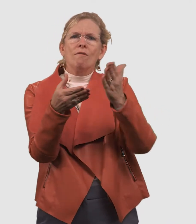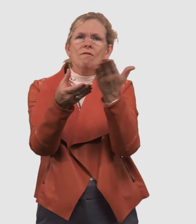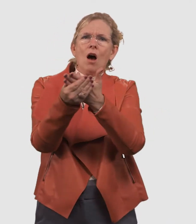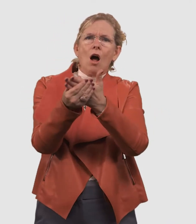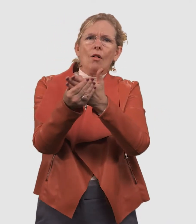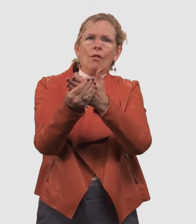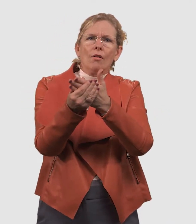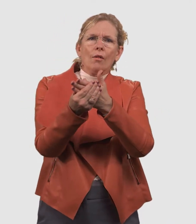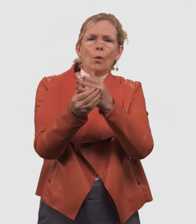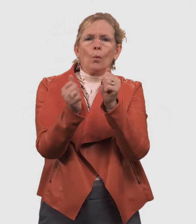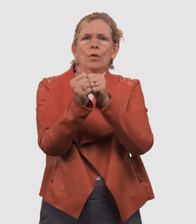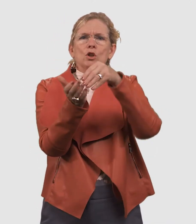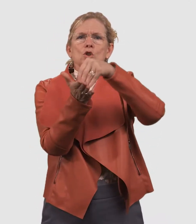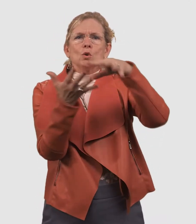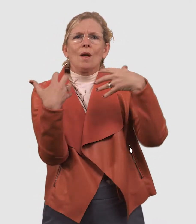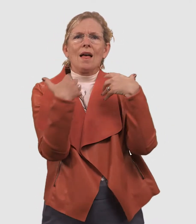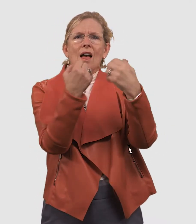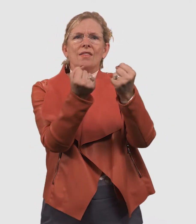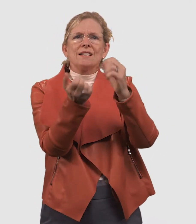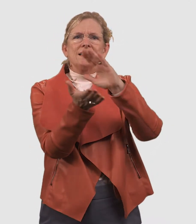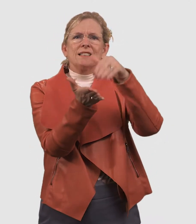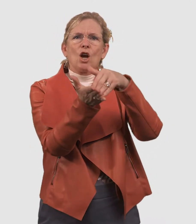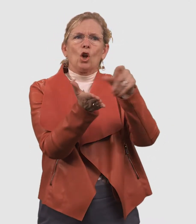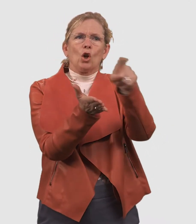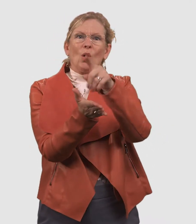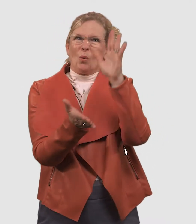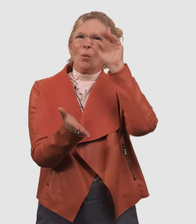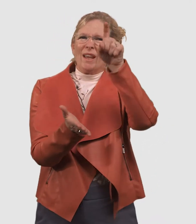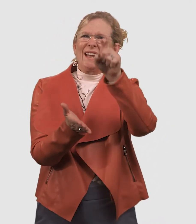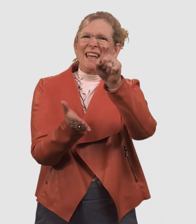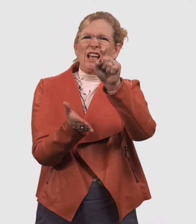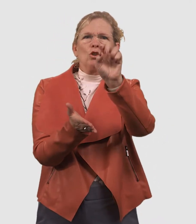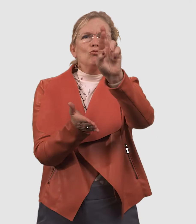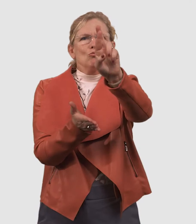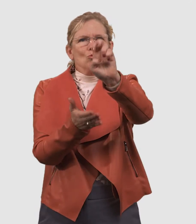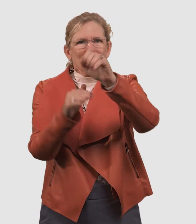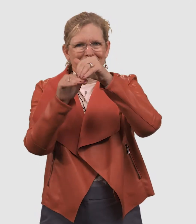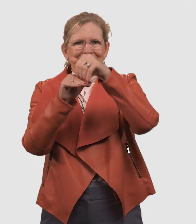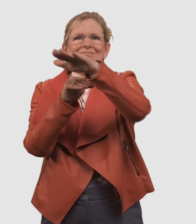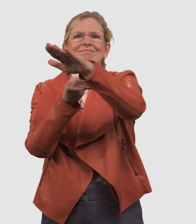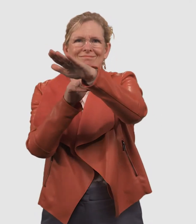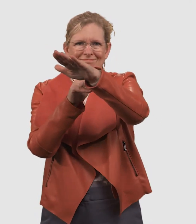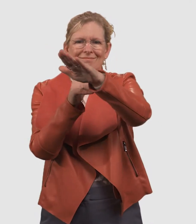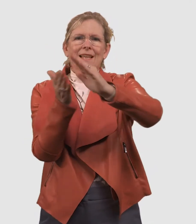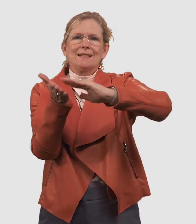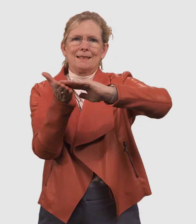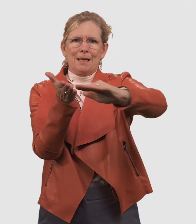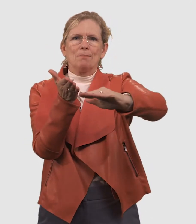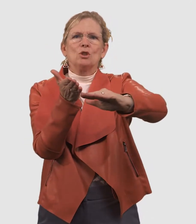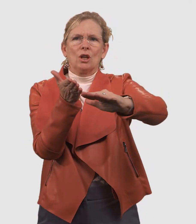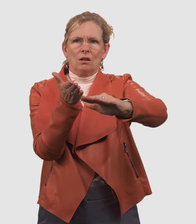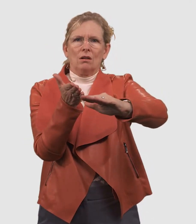Any student with a current exemption on file with the Student Health Center will need to